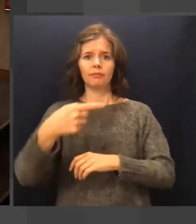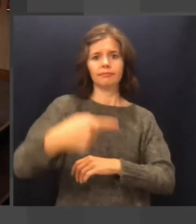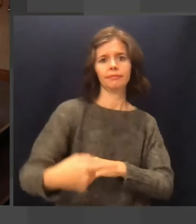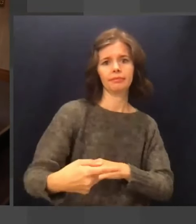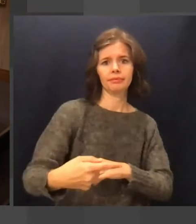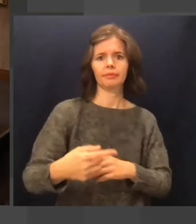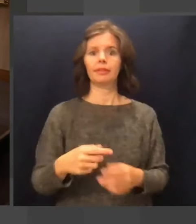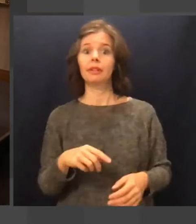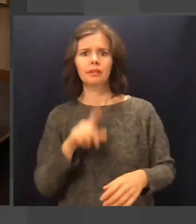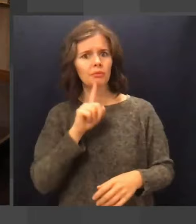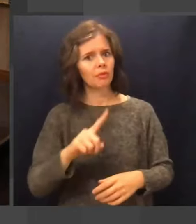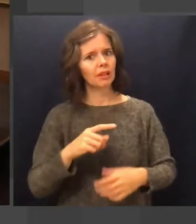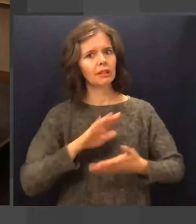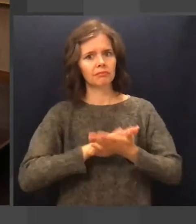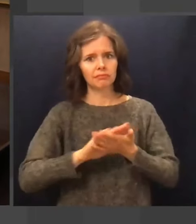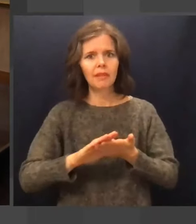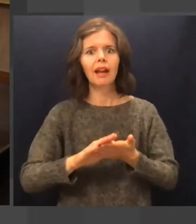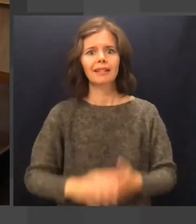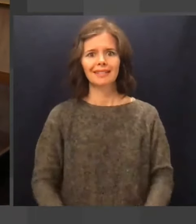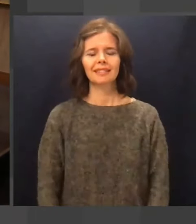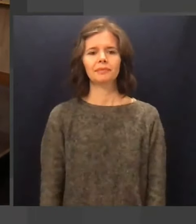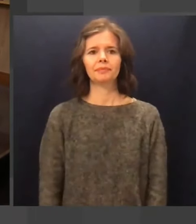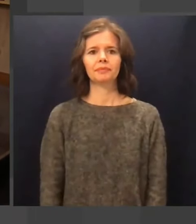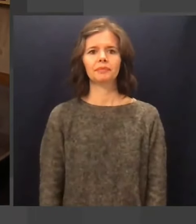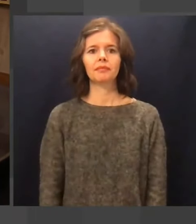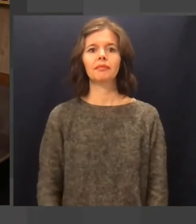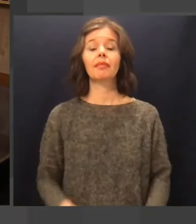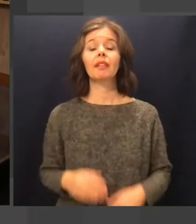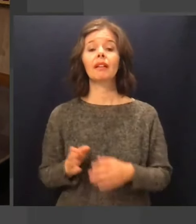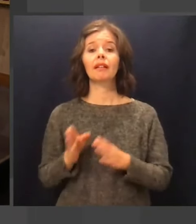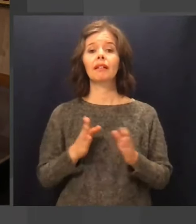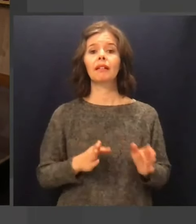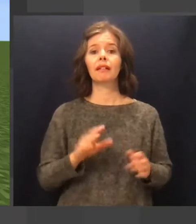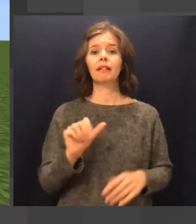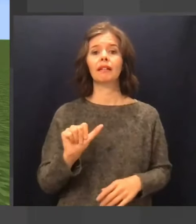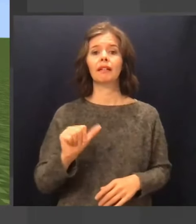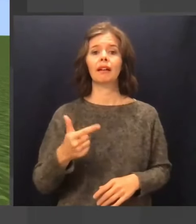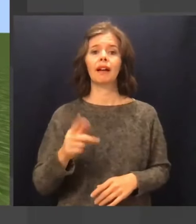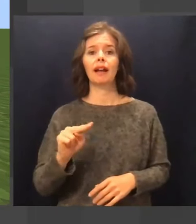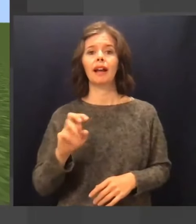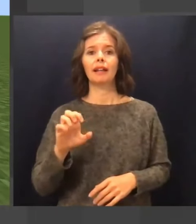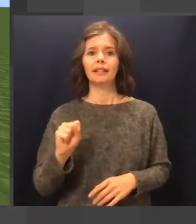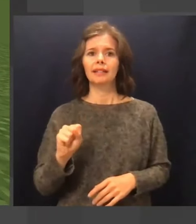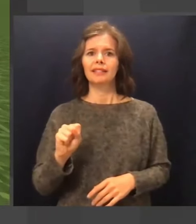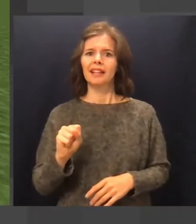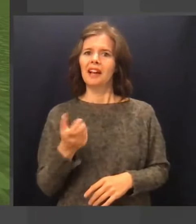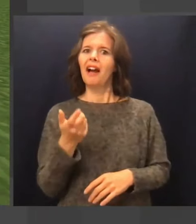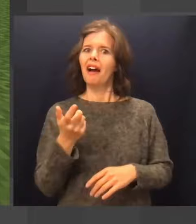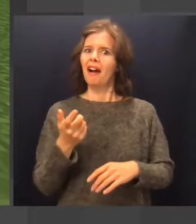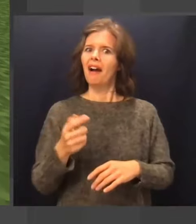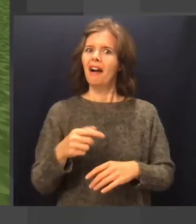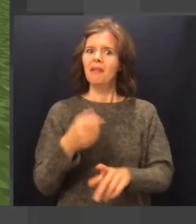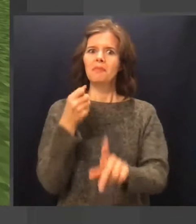SO COOL. AND ANOTHER THING, WE HAD A